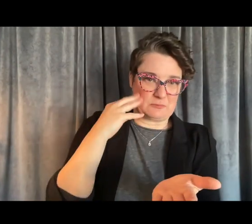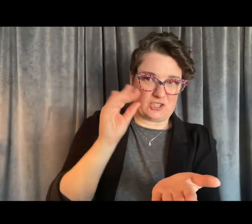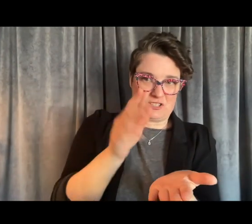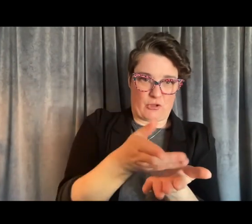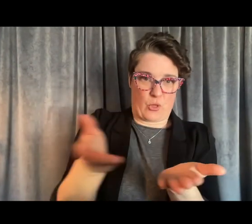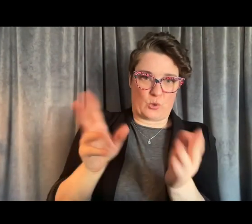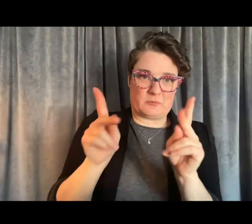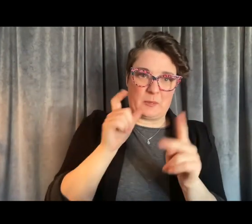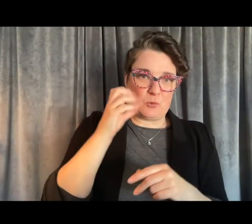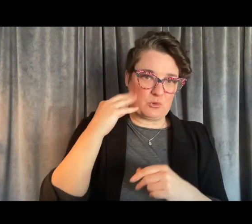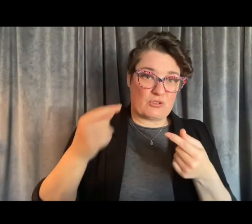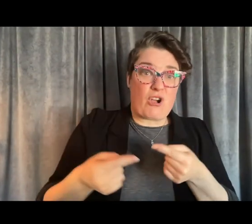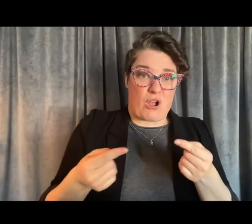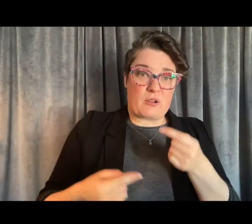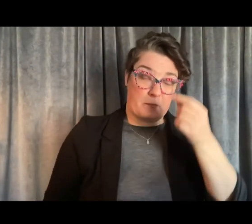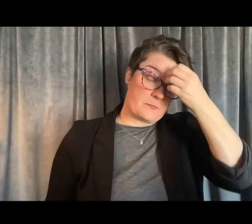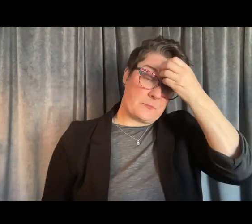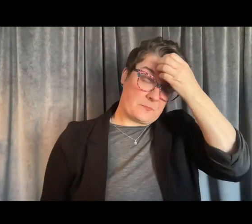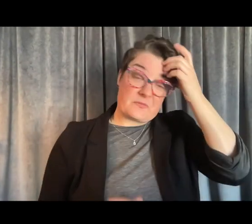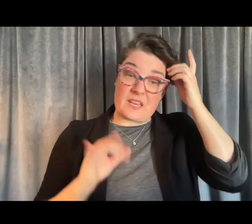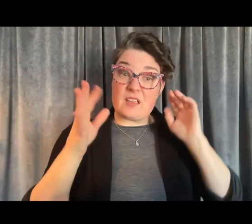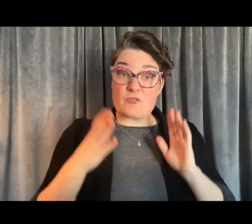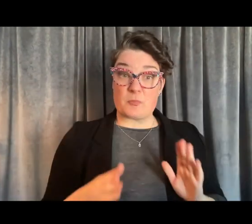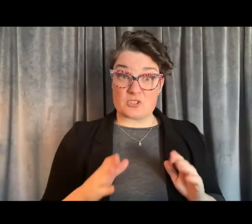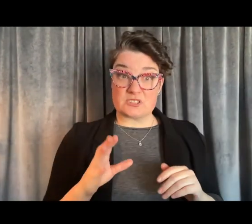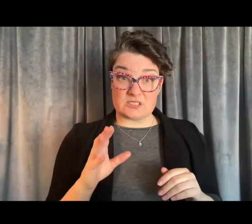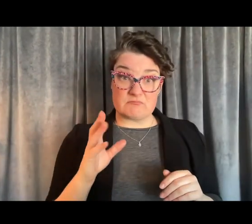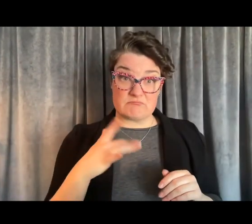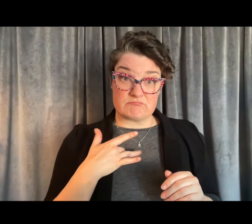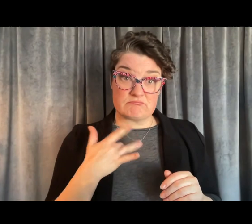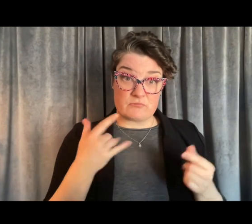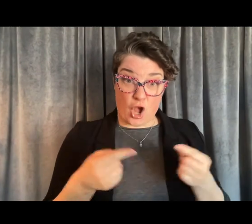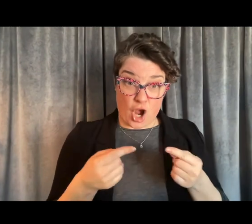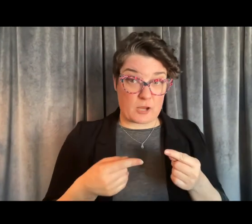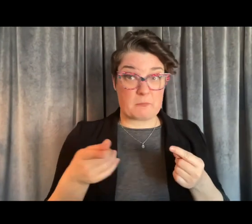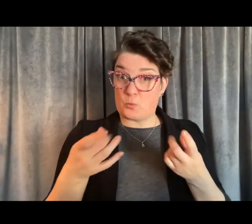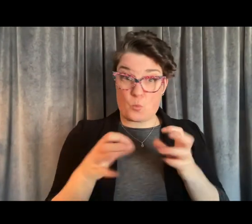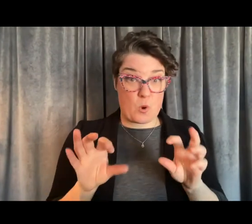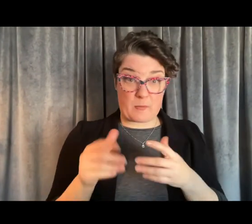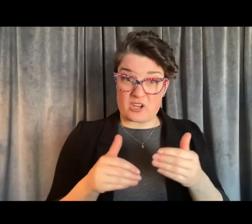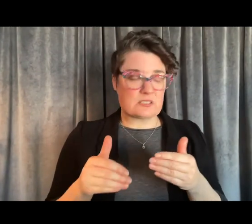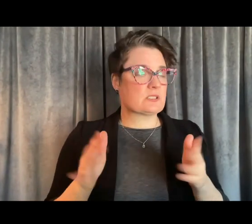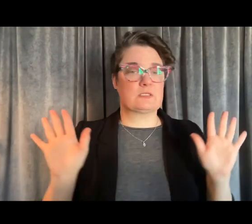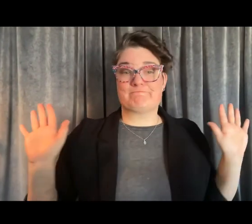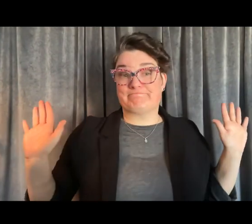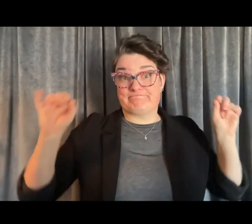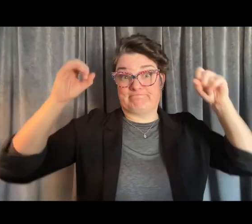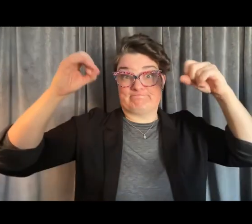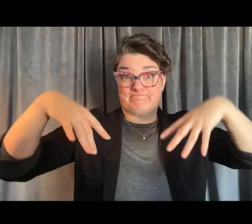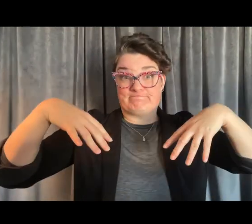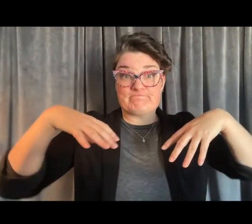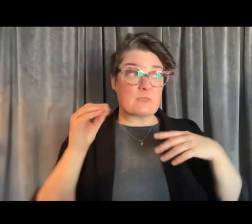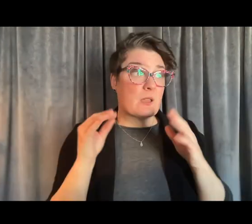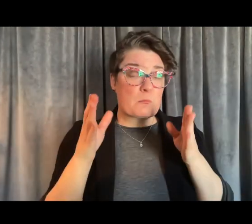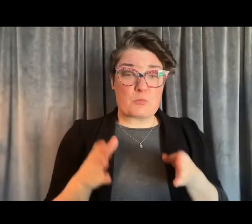If there's a person who's been harmed, who doesn't want a process to happen, then it's not gonna happen. And the person can still do their own work and get supported,